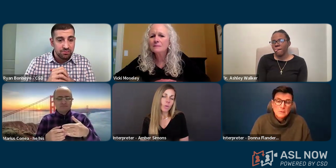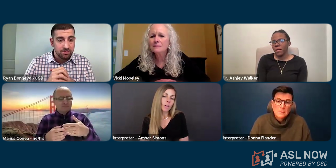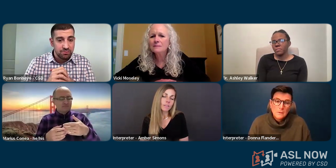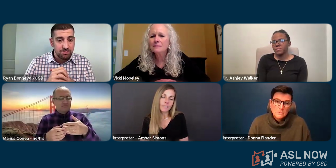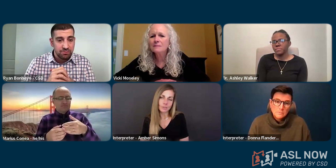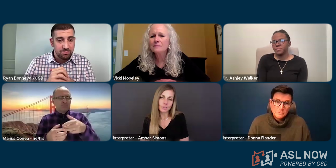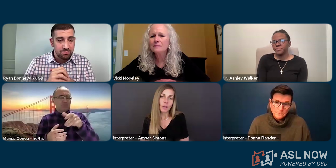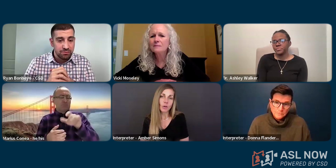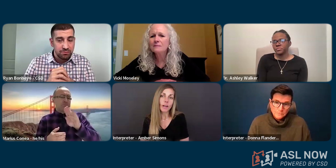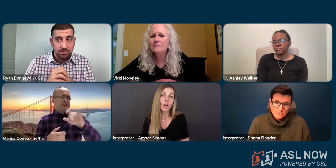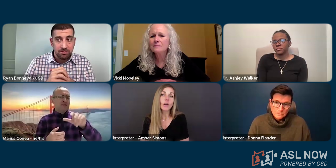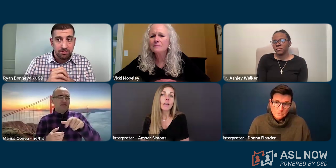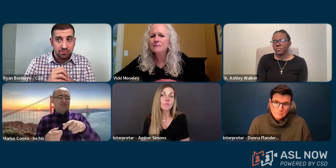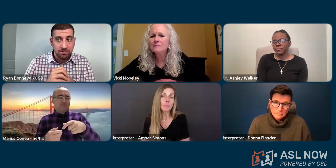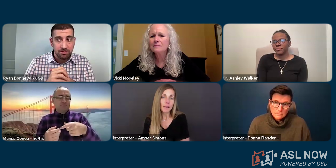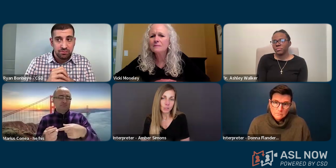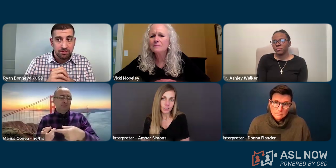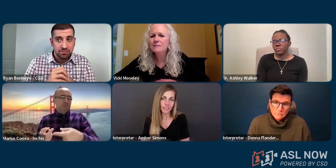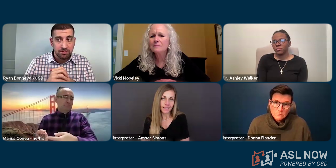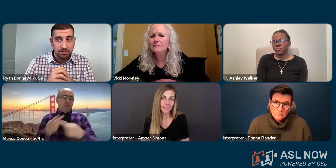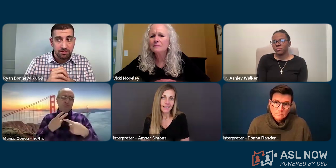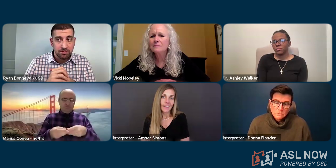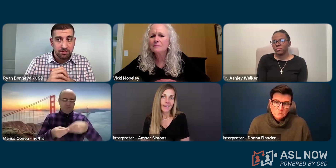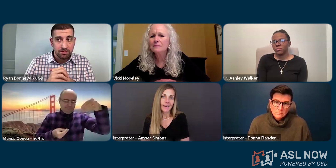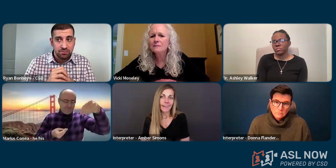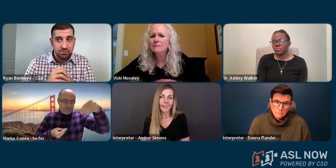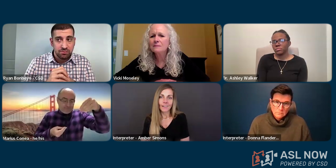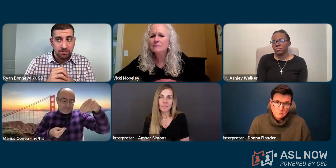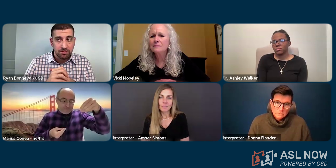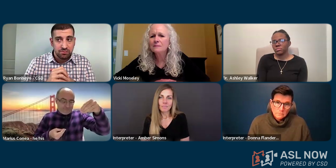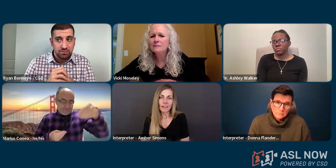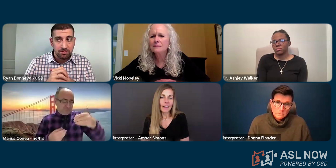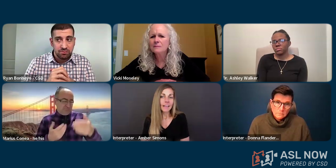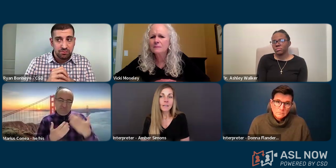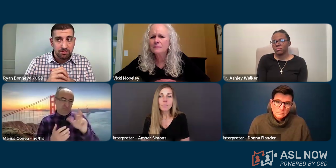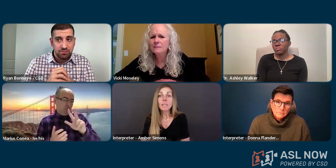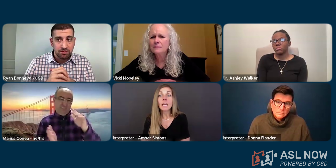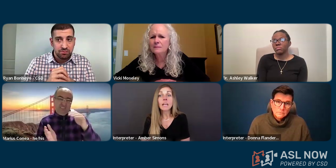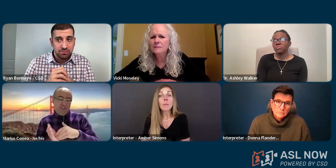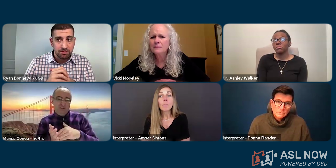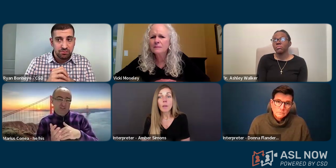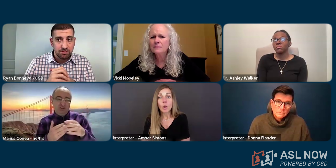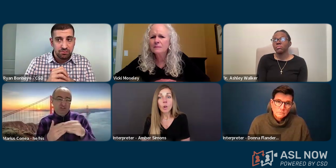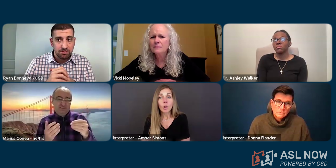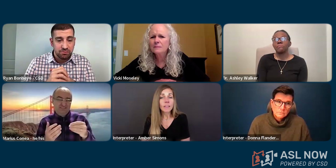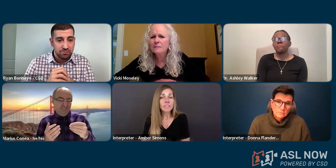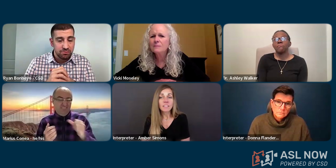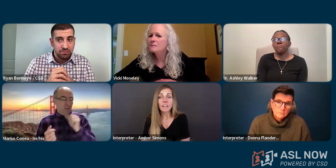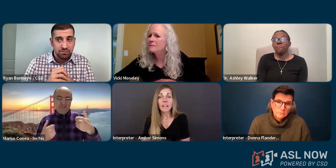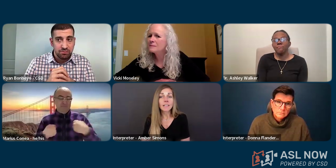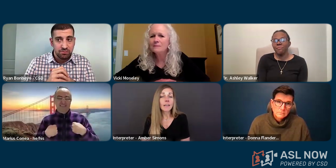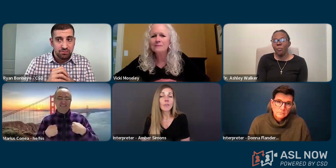or at least my credit card information, and I ended up getting a bill and seeing like